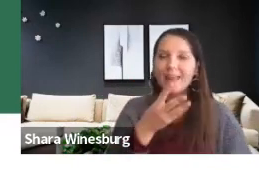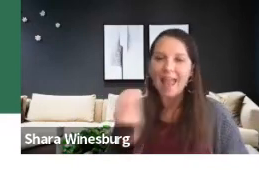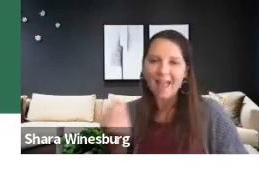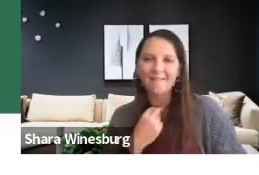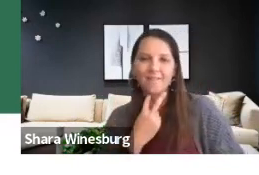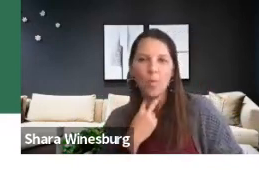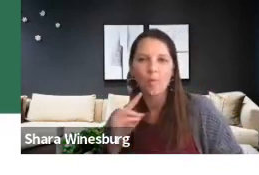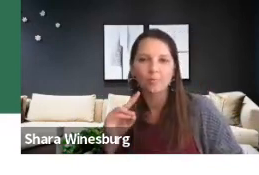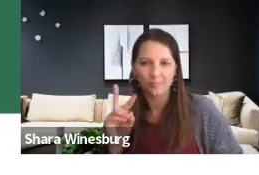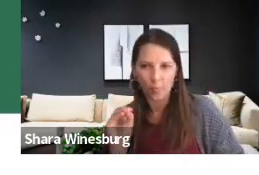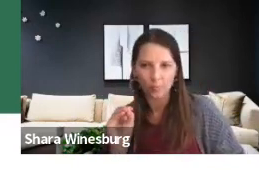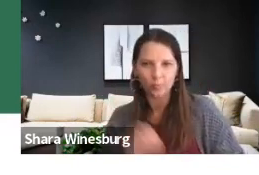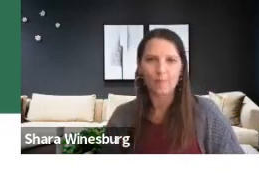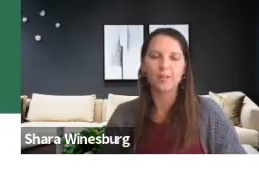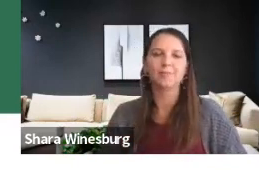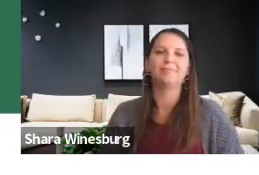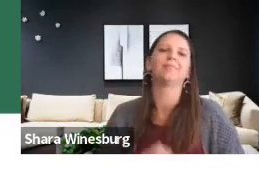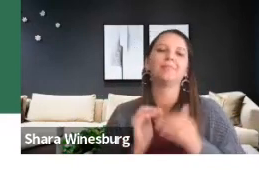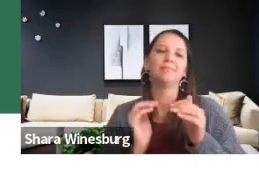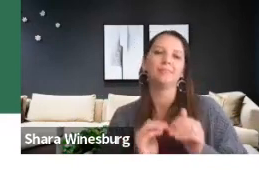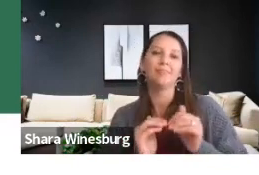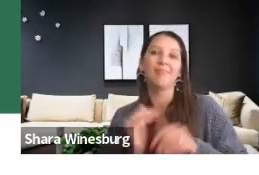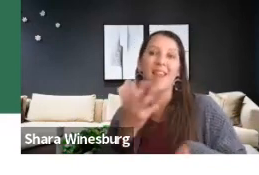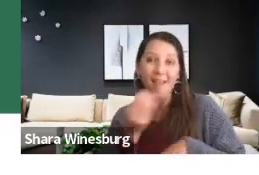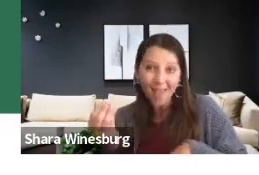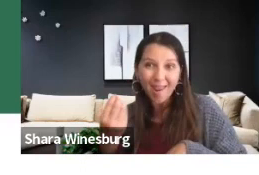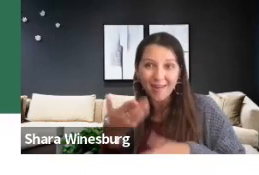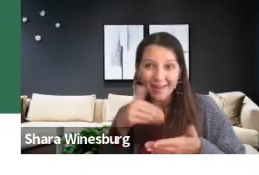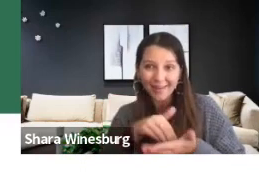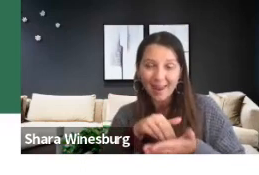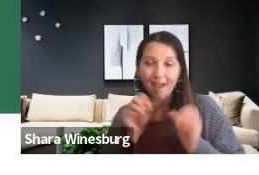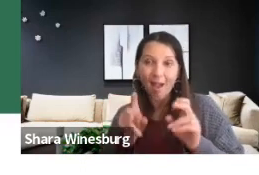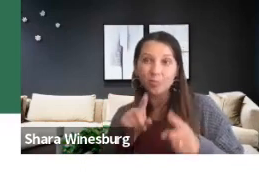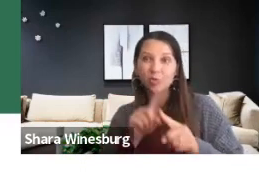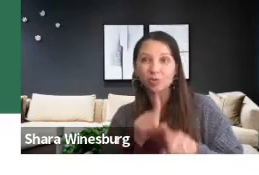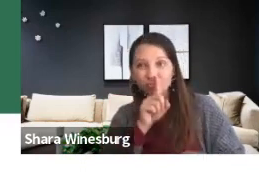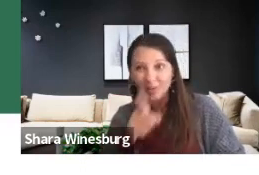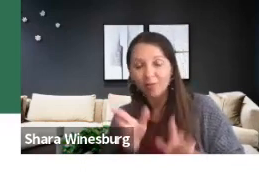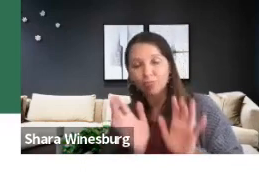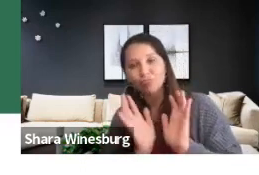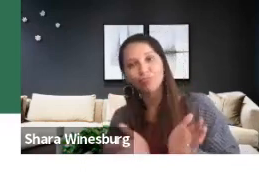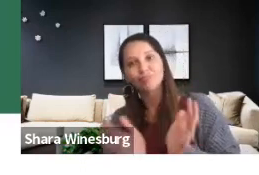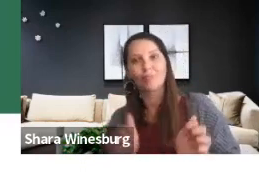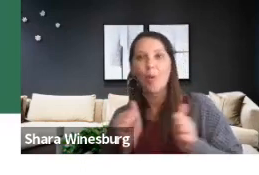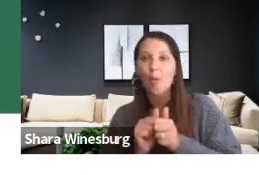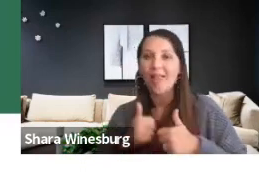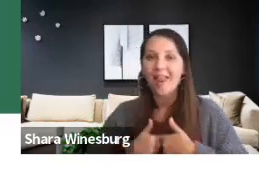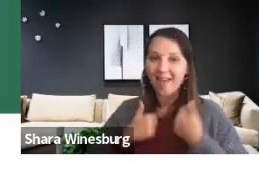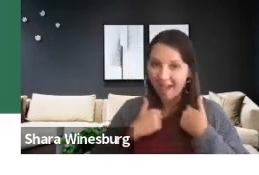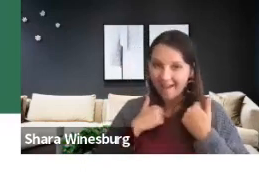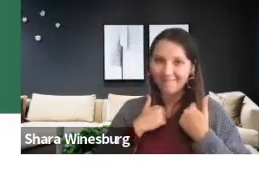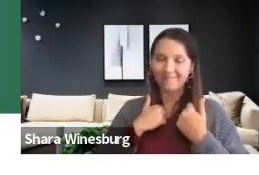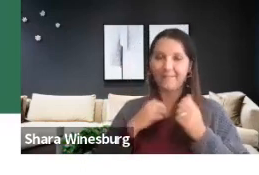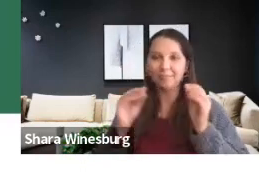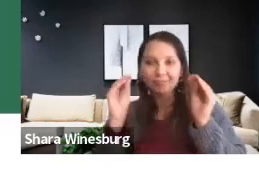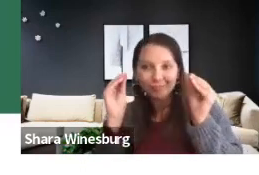include an English voice over and close captioned. There's also opportunities to